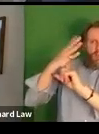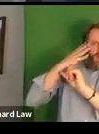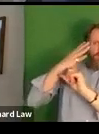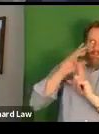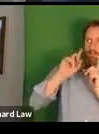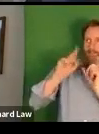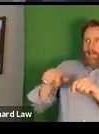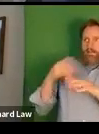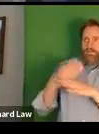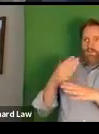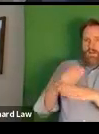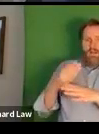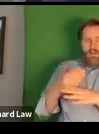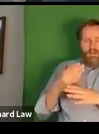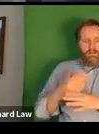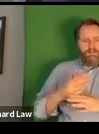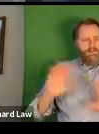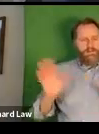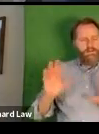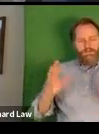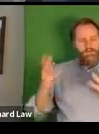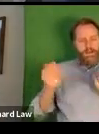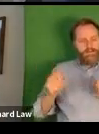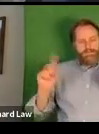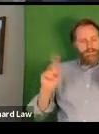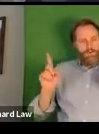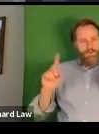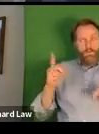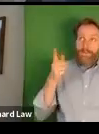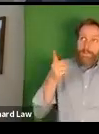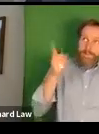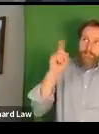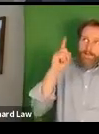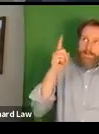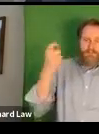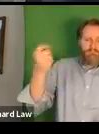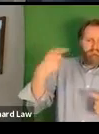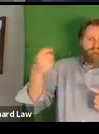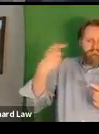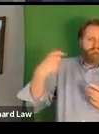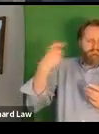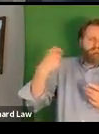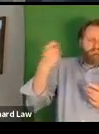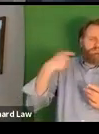particularly if it's if it's the managers in your office that are sending these emails out it could be that they're